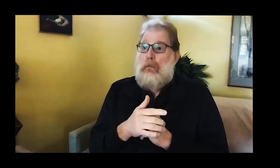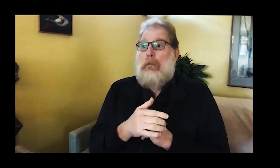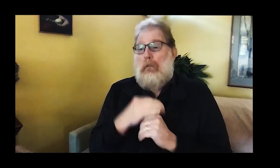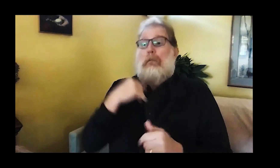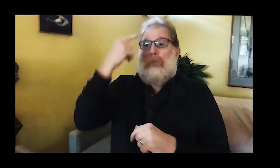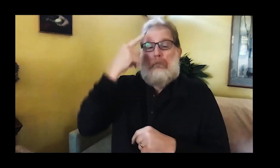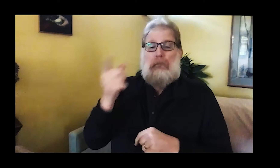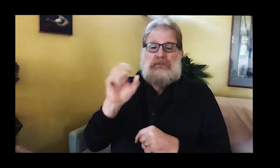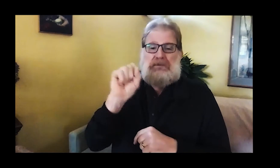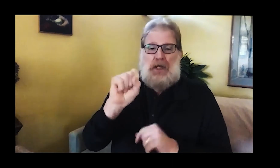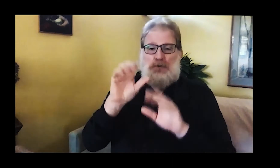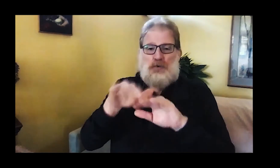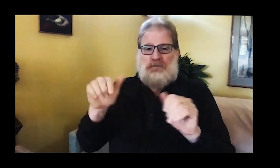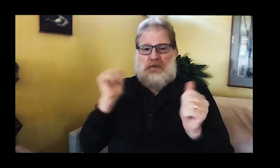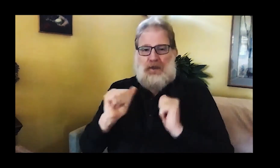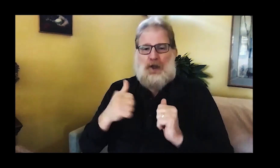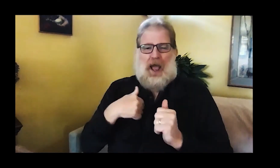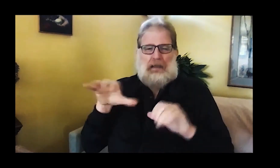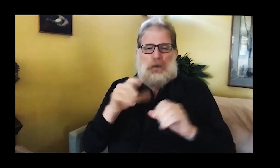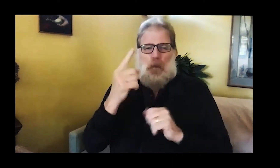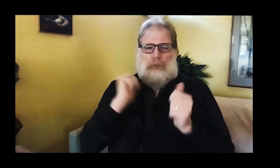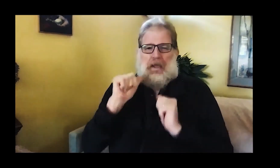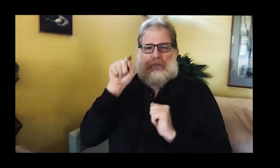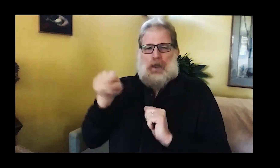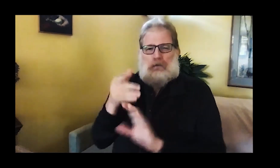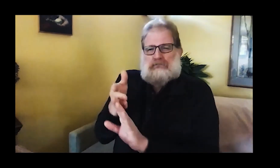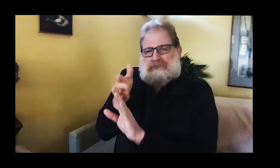something, and I thought, perhaps the Seattle Children's Theater - I had done a play there